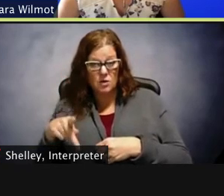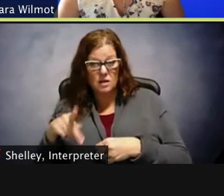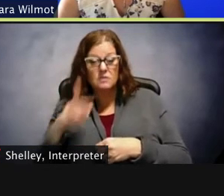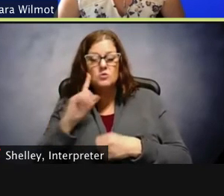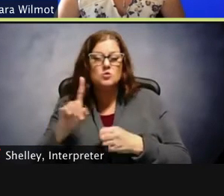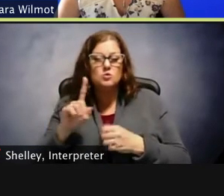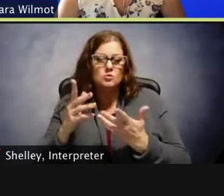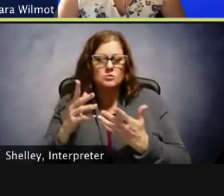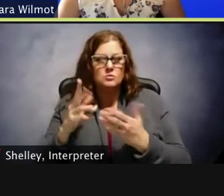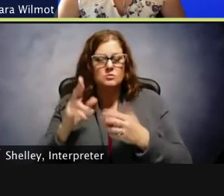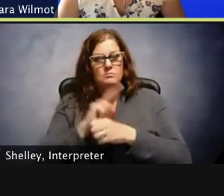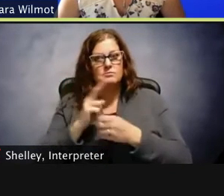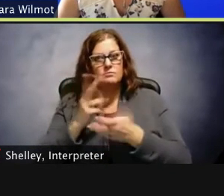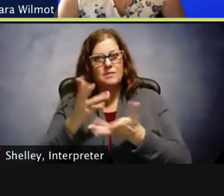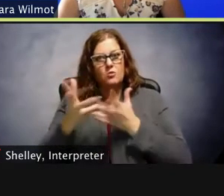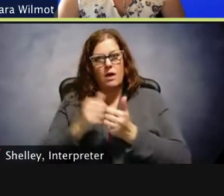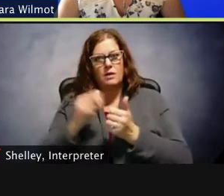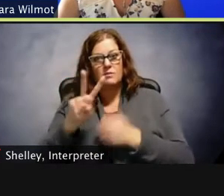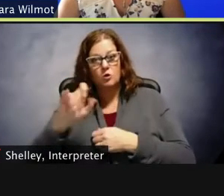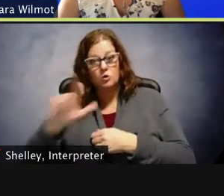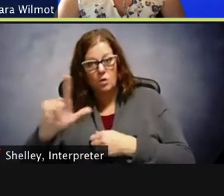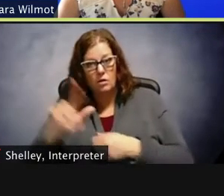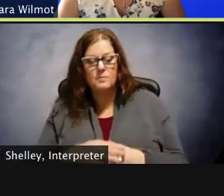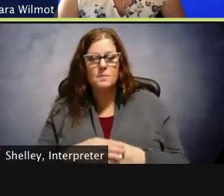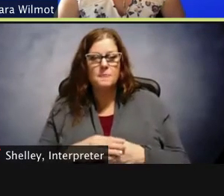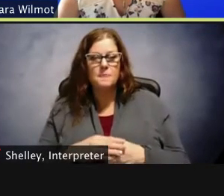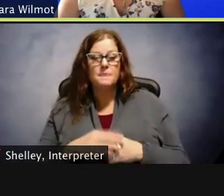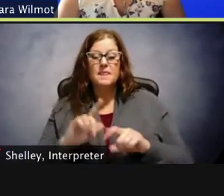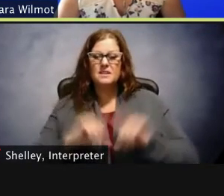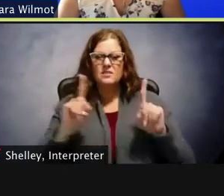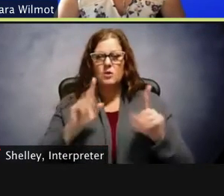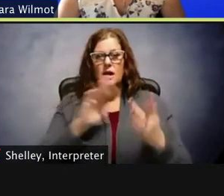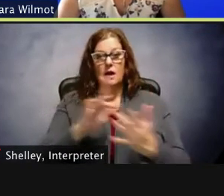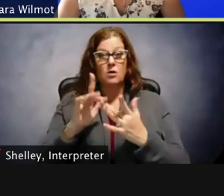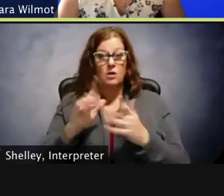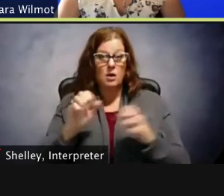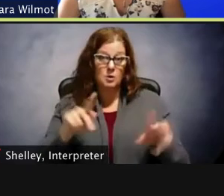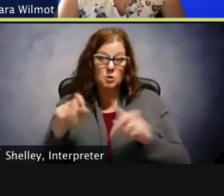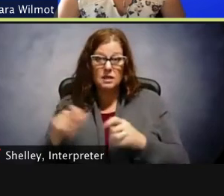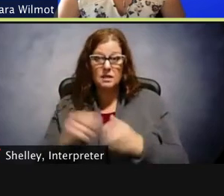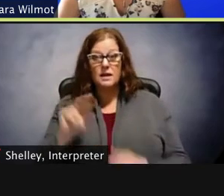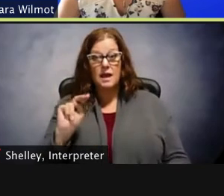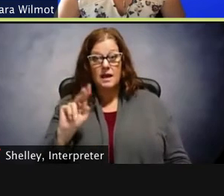And, don’t forget different outreach opportunities like NTID Stem Resource Center,